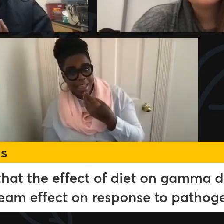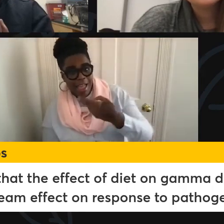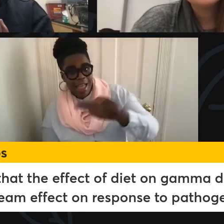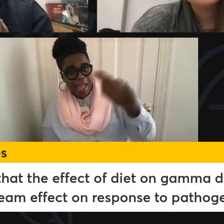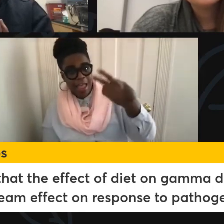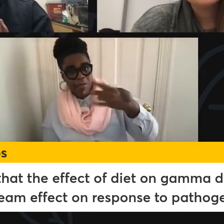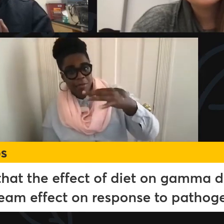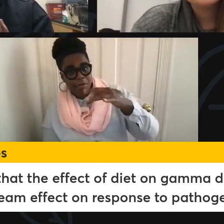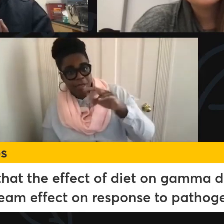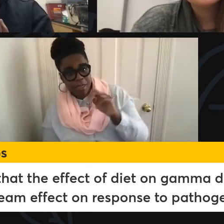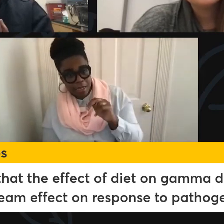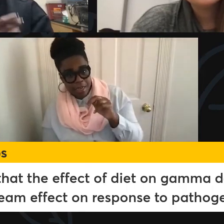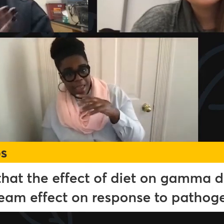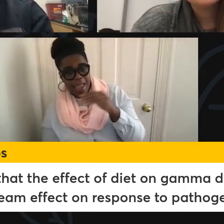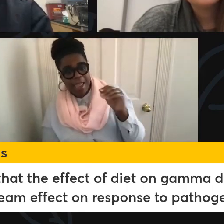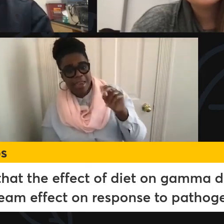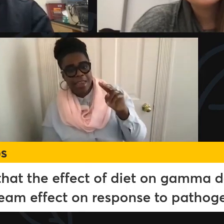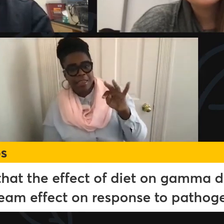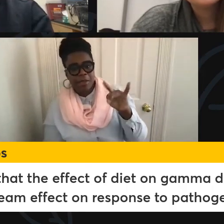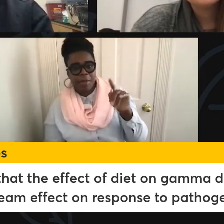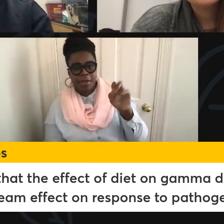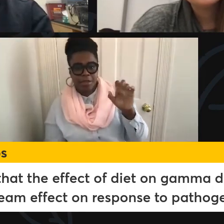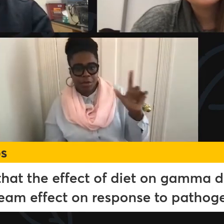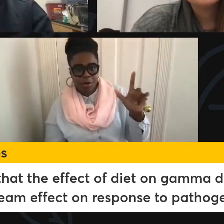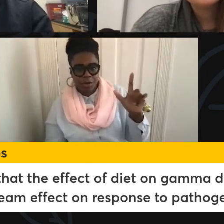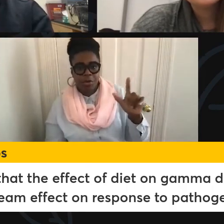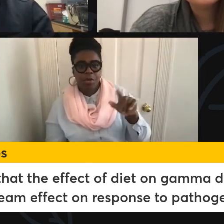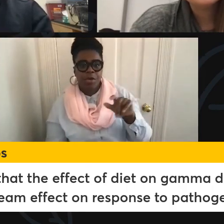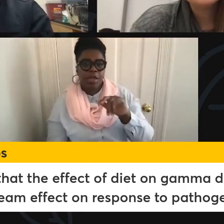antibacterial immunity that operates through aisle 22.